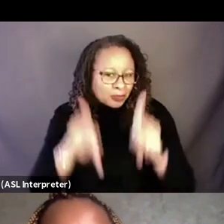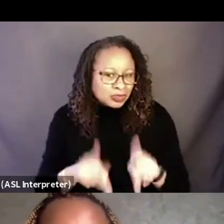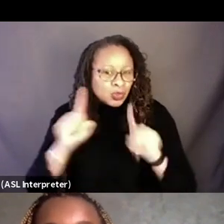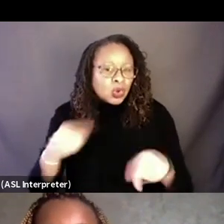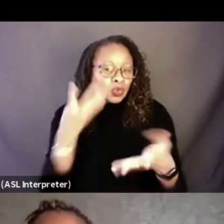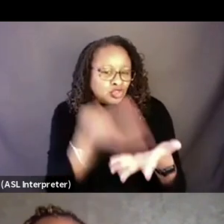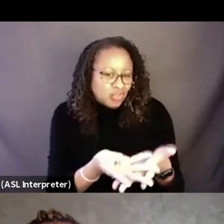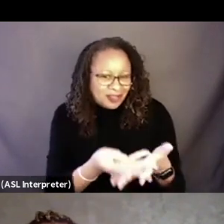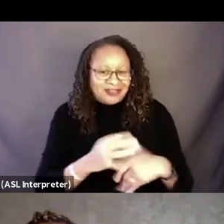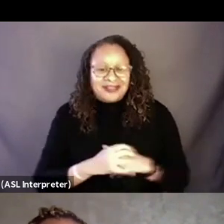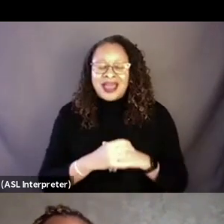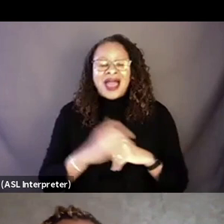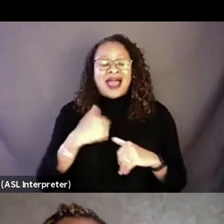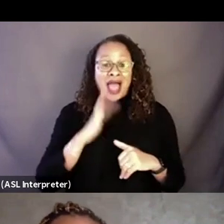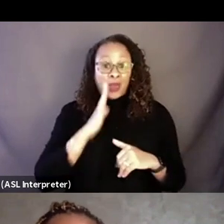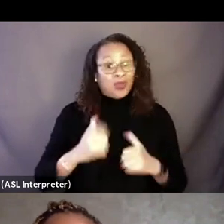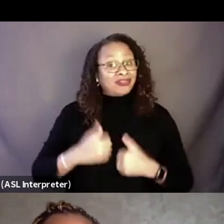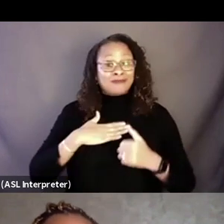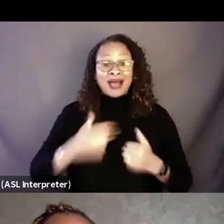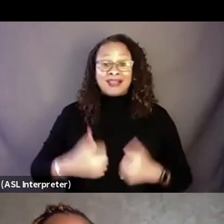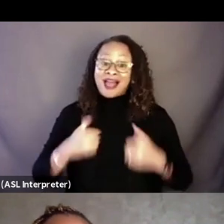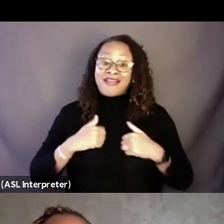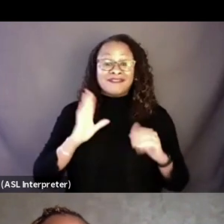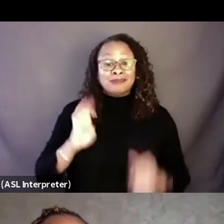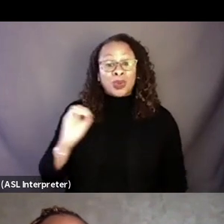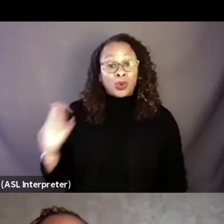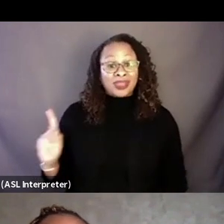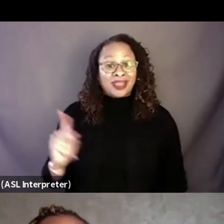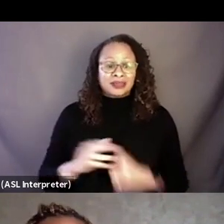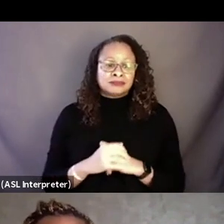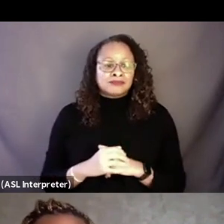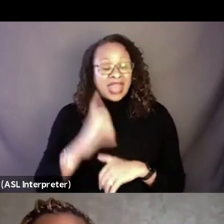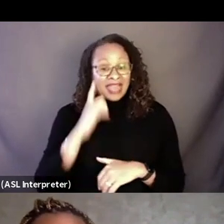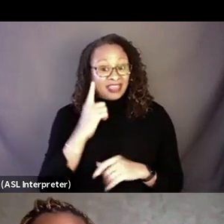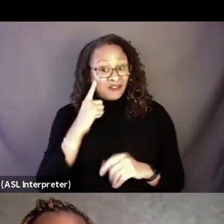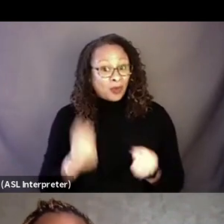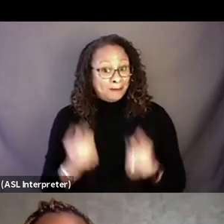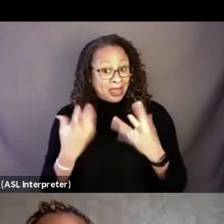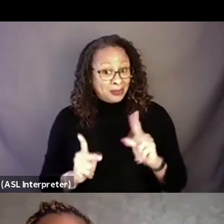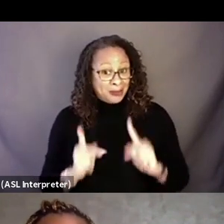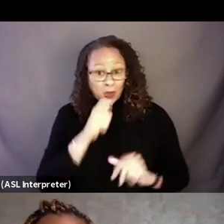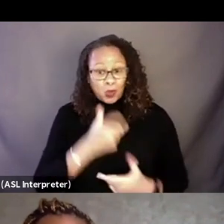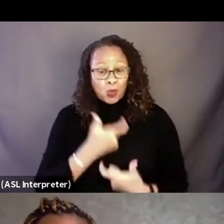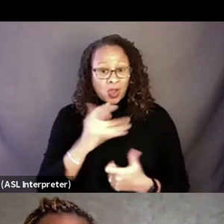and then I will just live my life and be okay. And I think for a lot of people who watched it in Kenya,